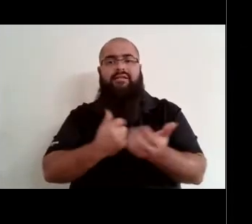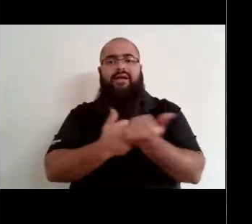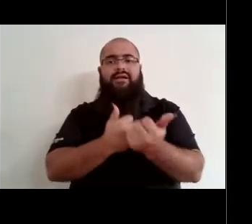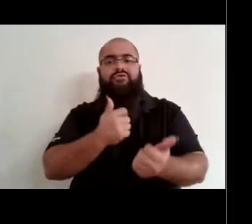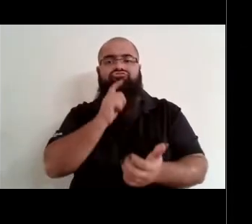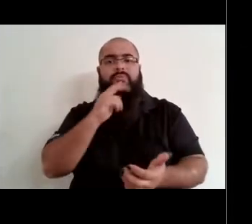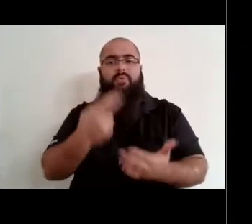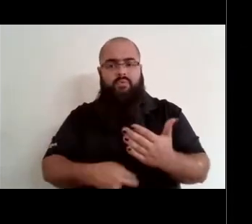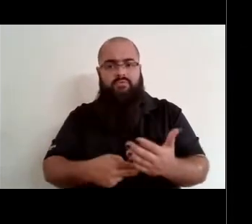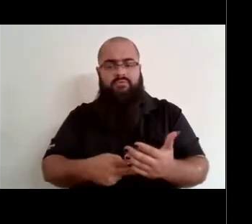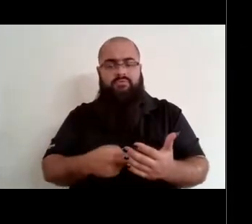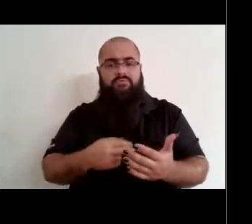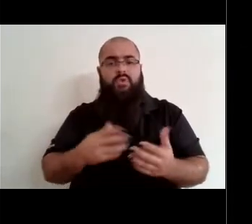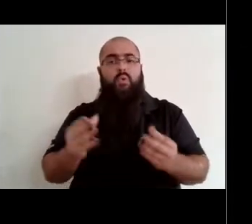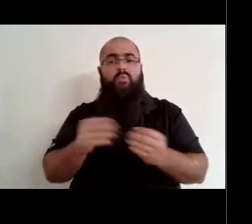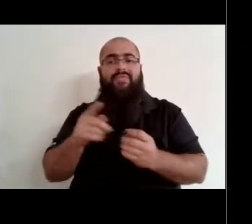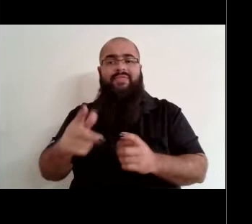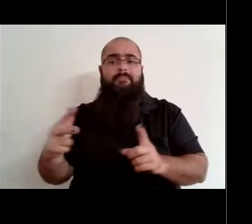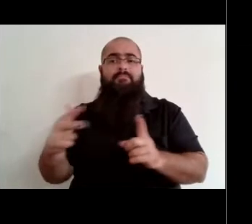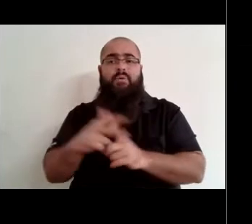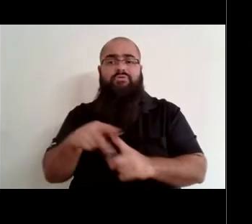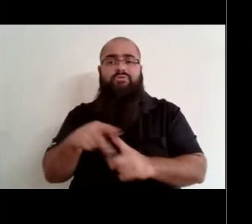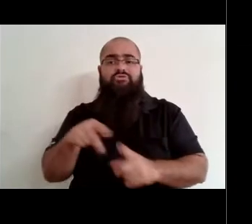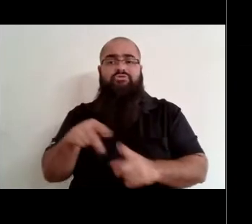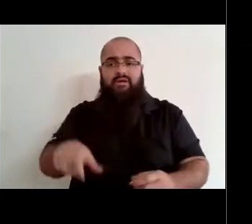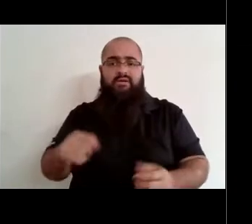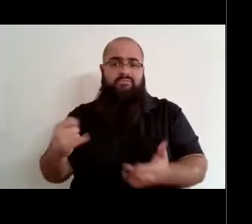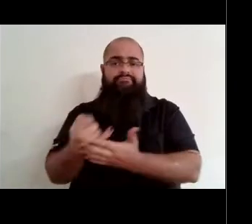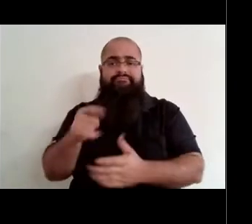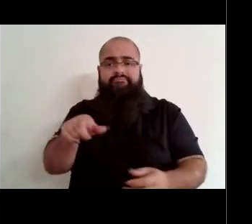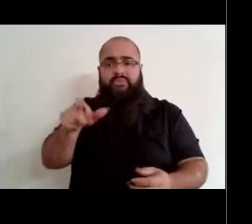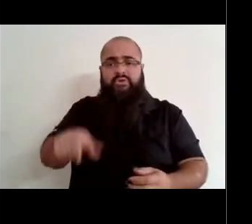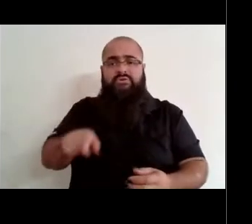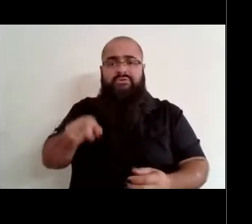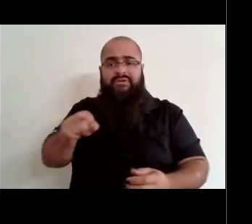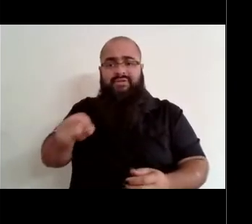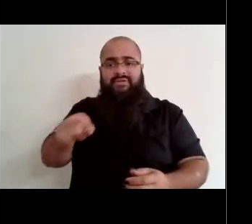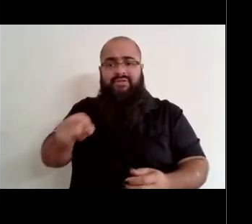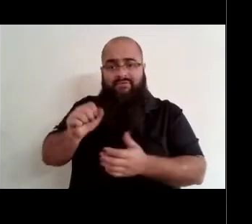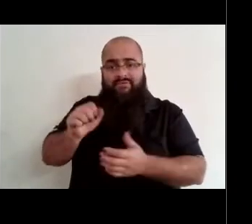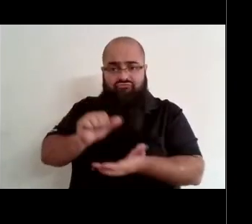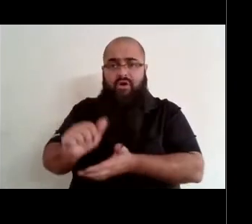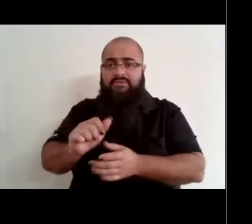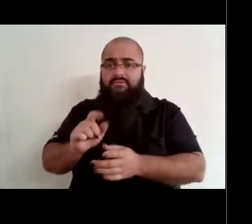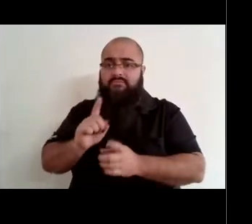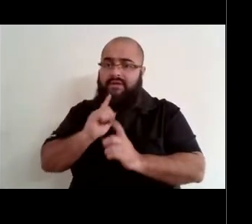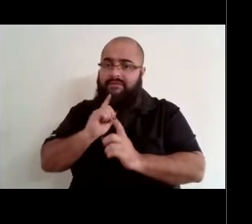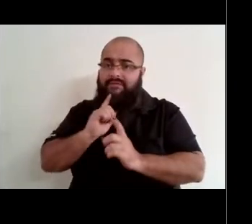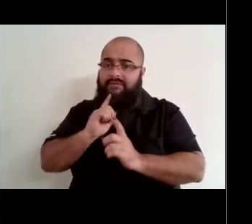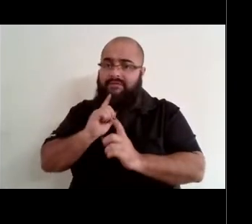can be quite confusing for clients. We also provide referrals to parenting and behaviour change programs.